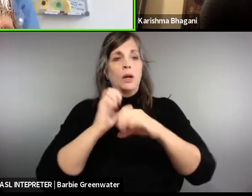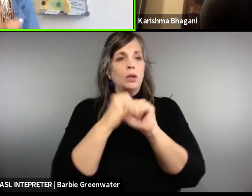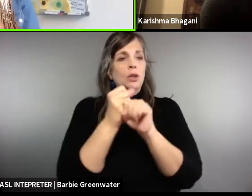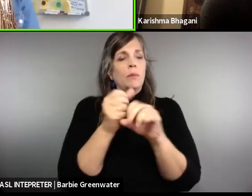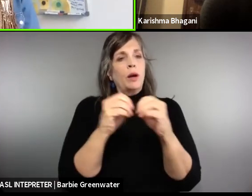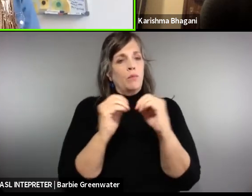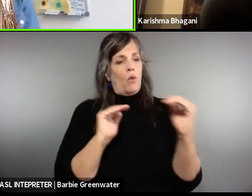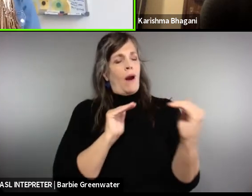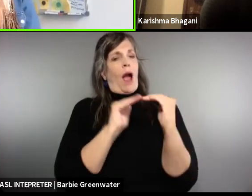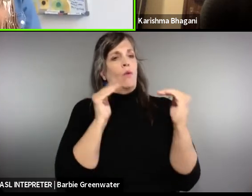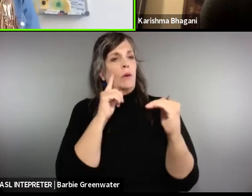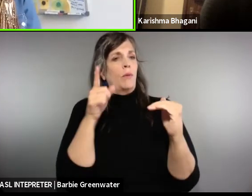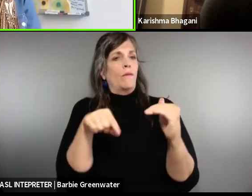that we're trying to track but also